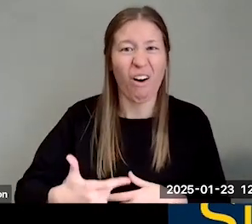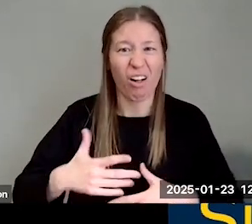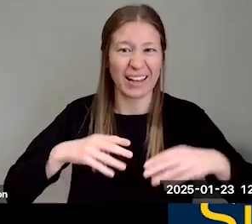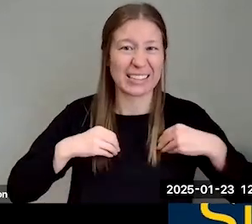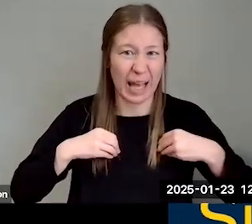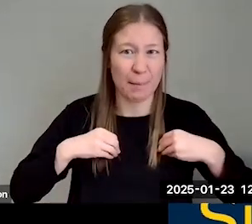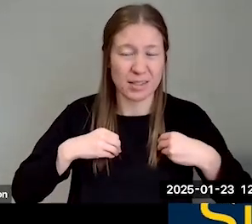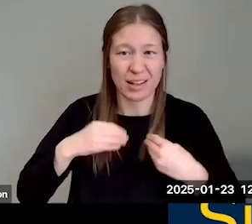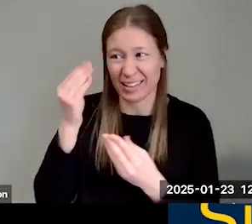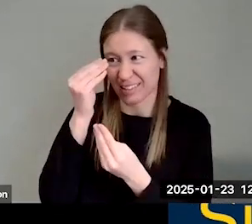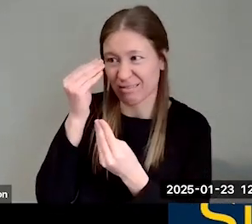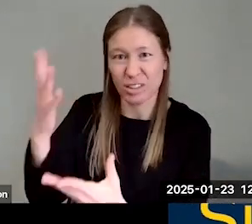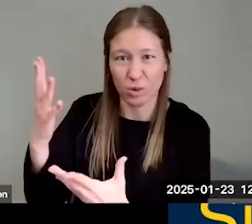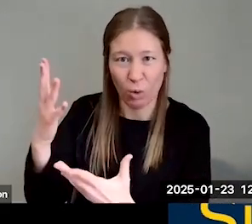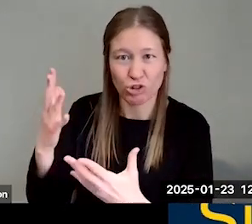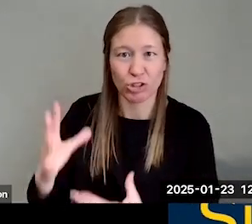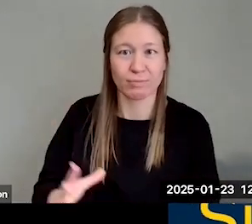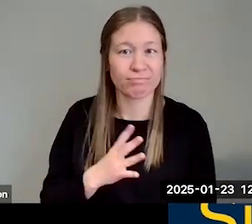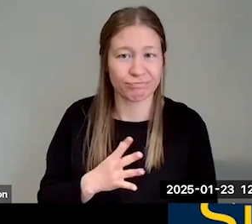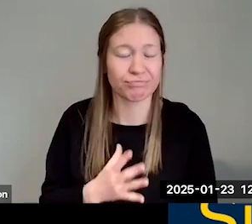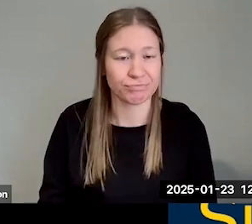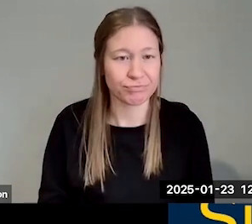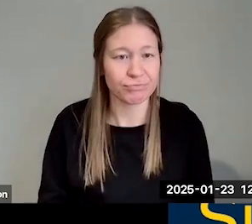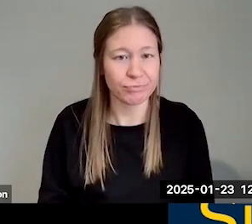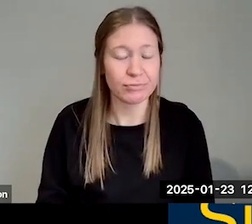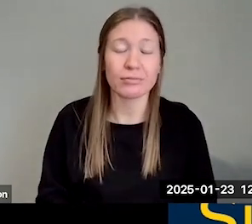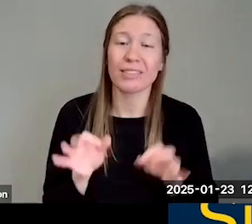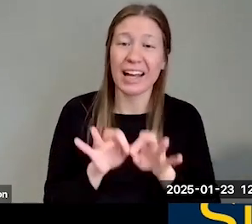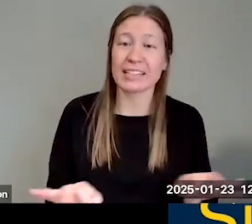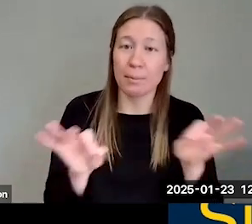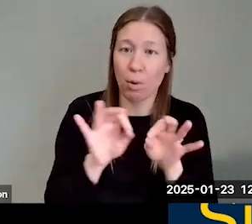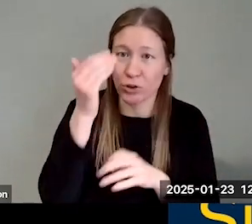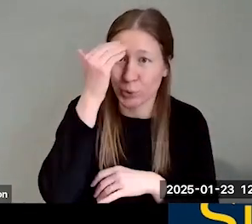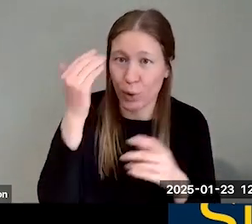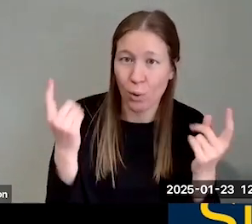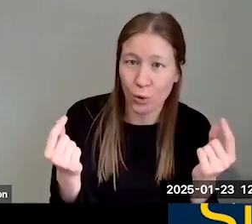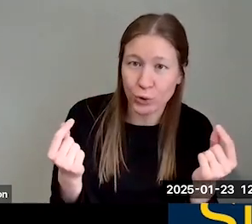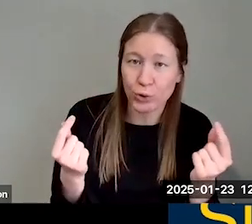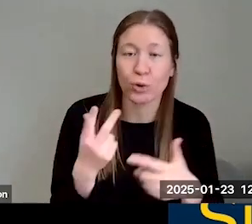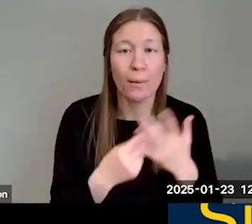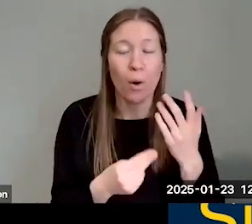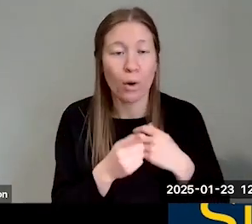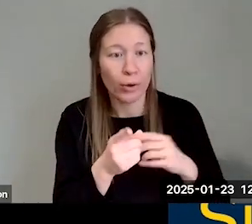So it's important to know what to do in this situation as both a supervisor and an instructor.